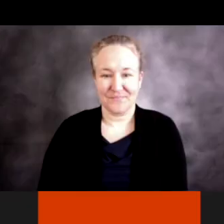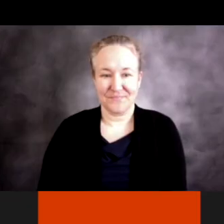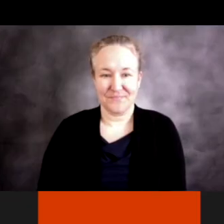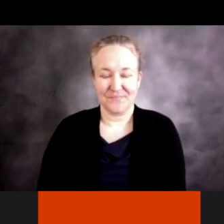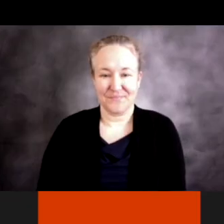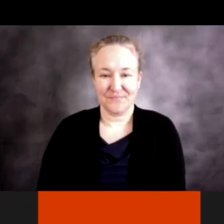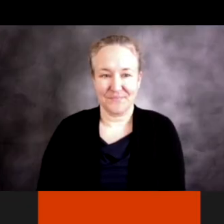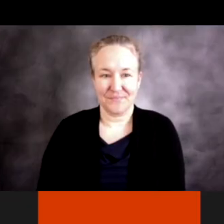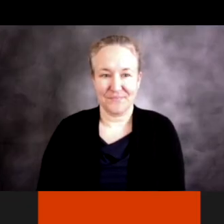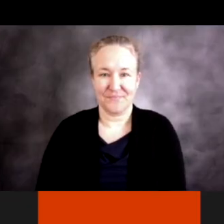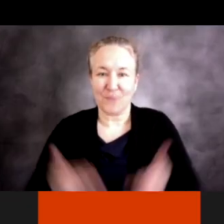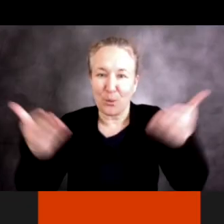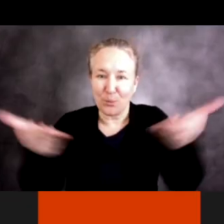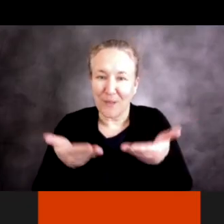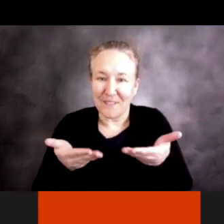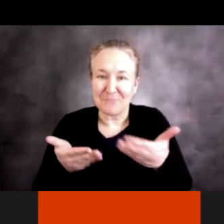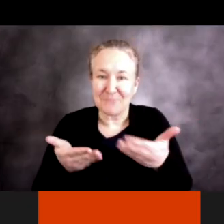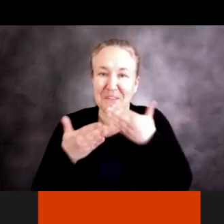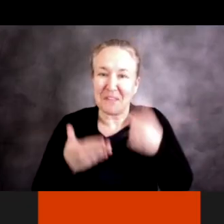Welcome. Thank you for joining. Hi.